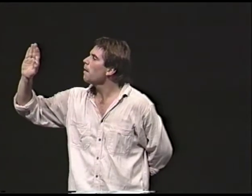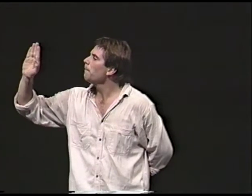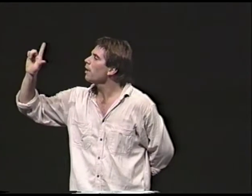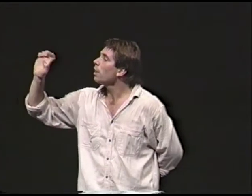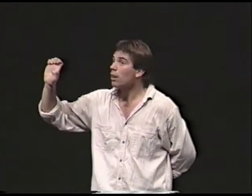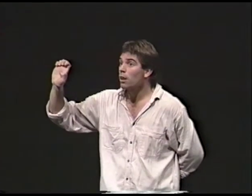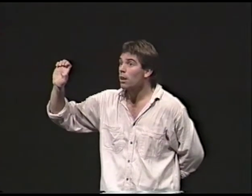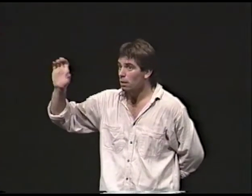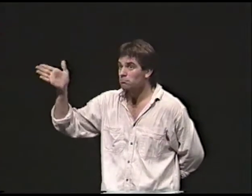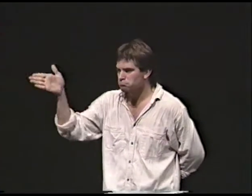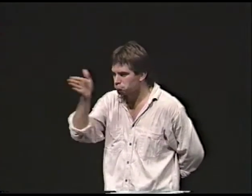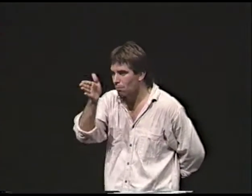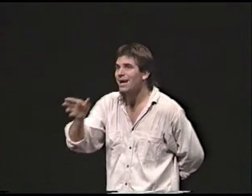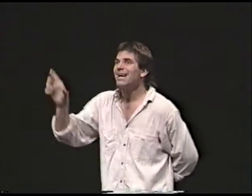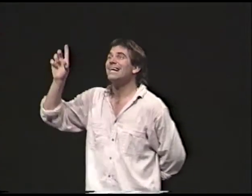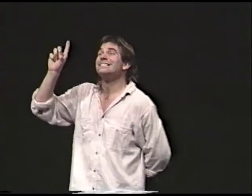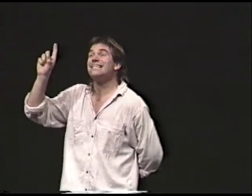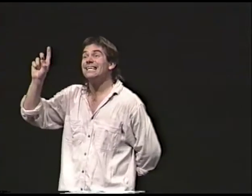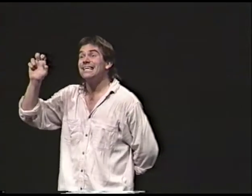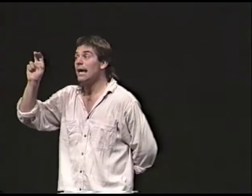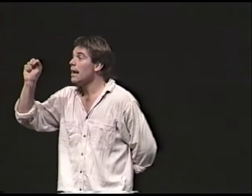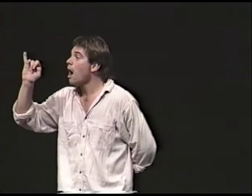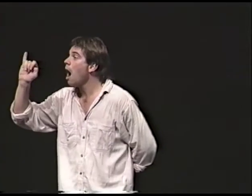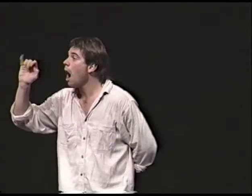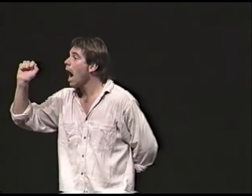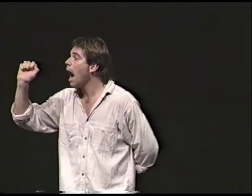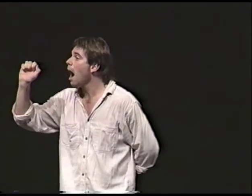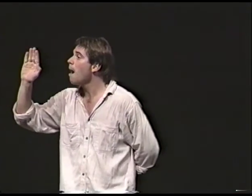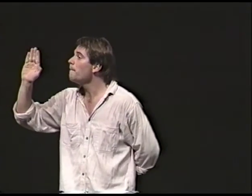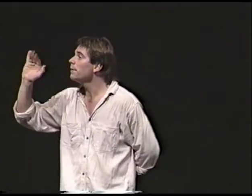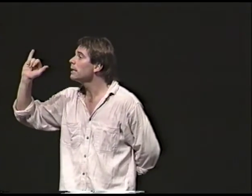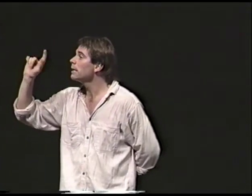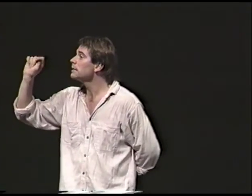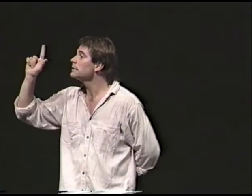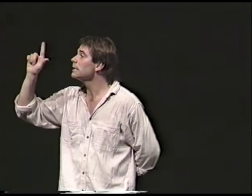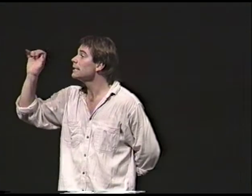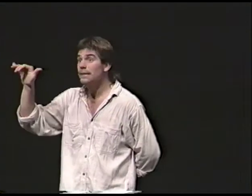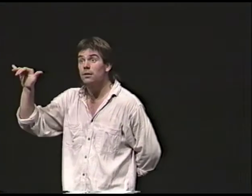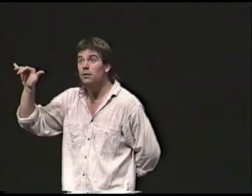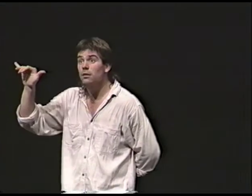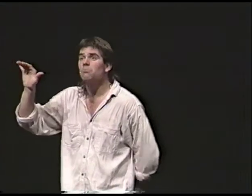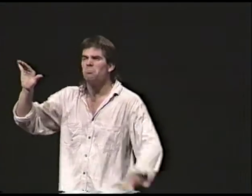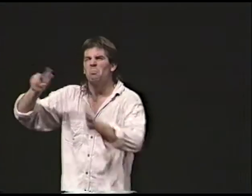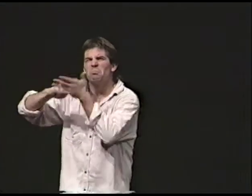plausible deniability.